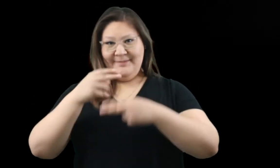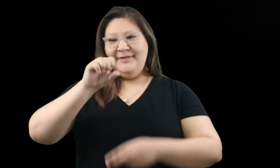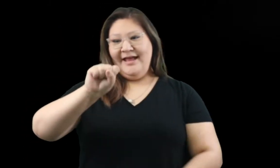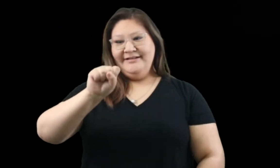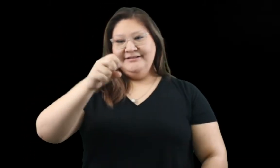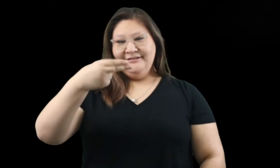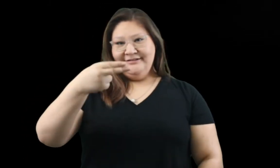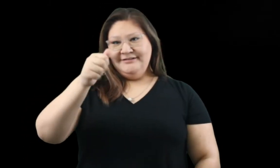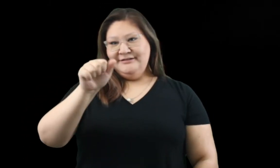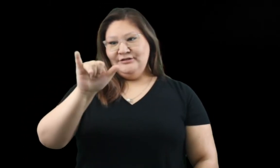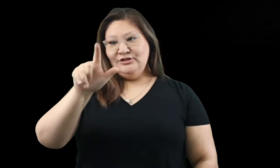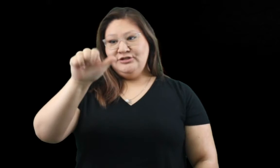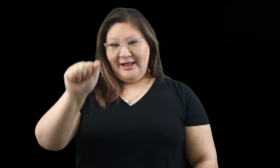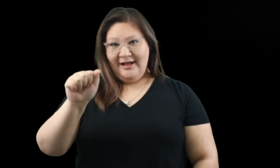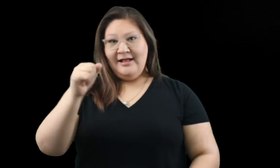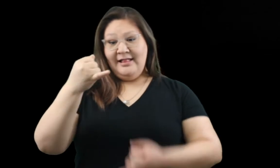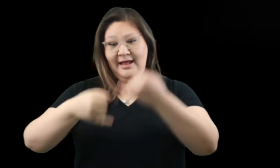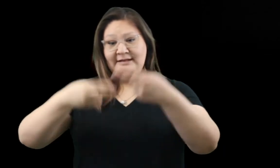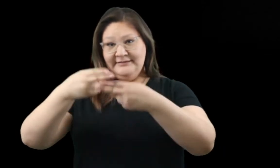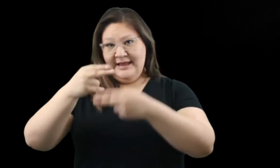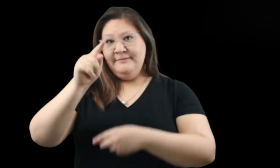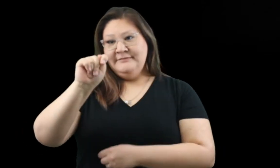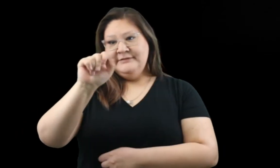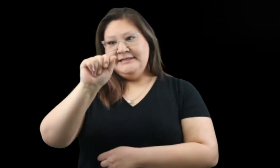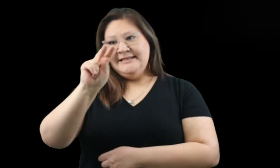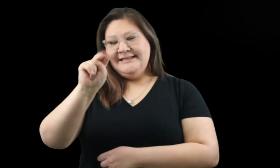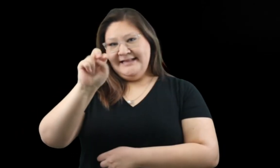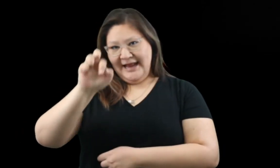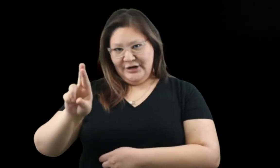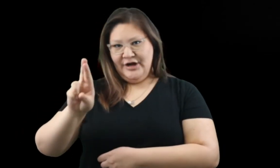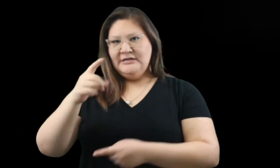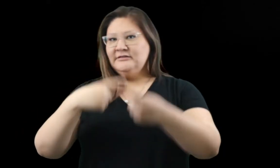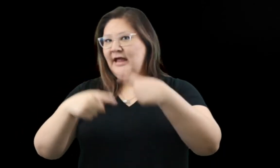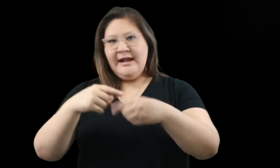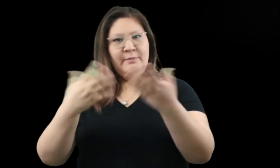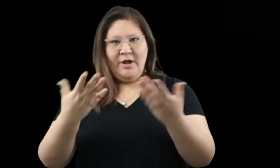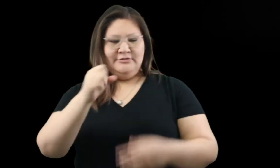Hello, my name is Shayla Tanner and this is my name sign . . .